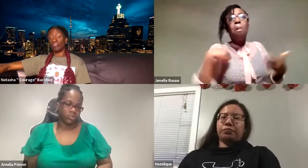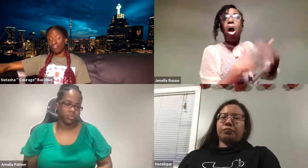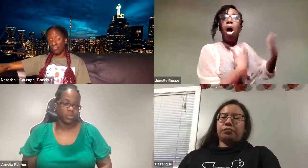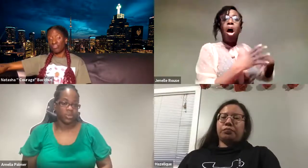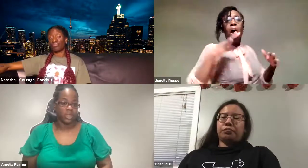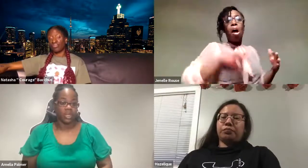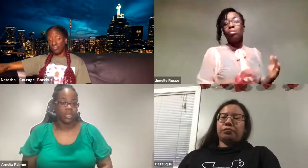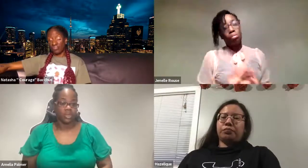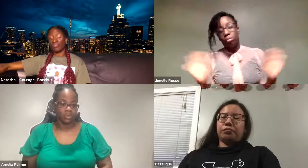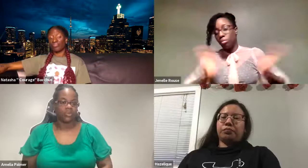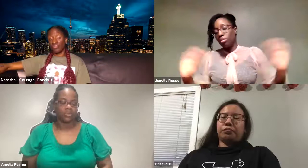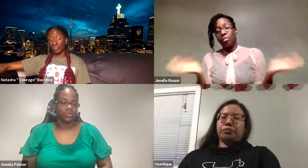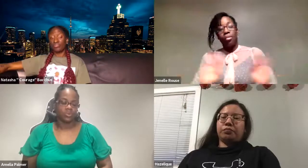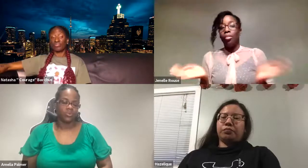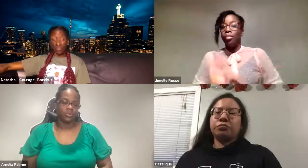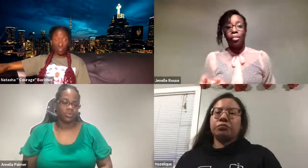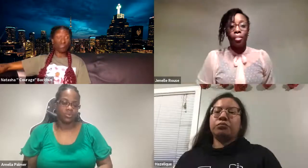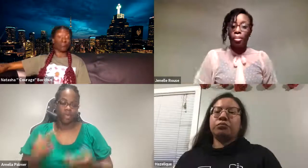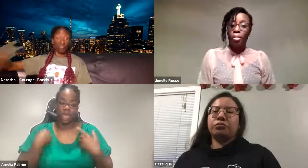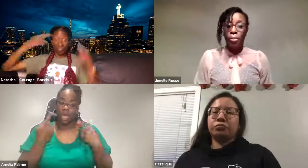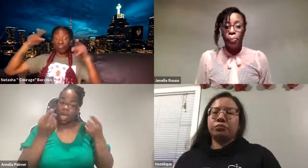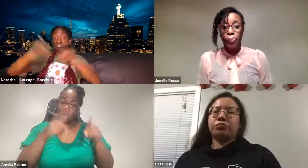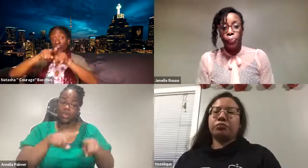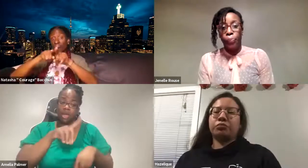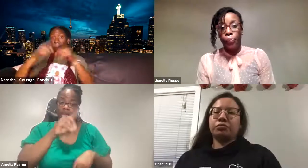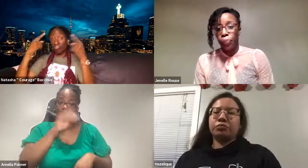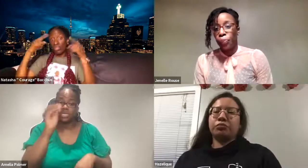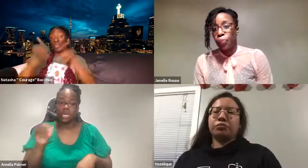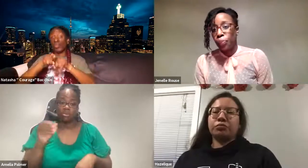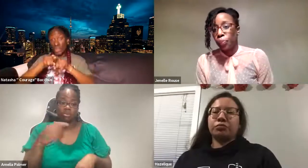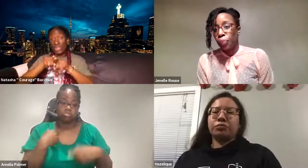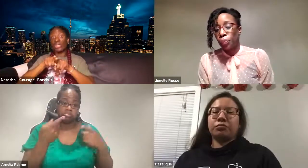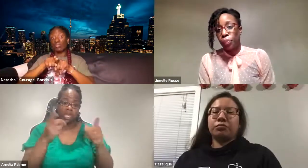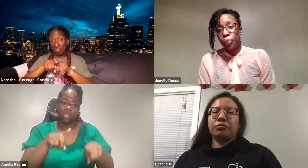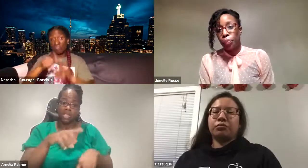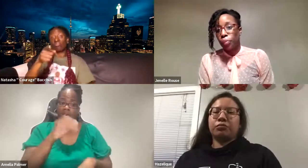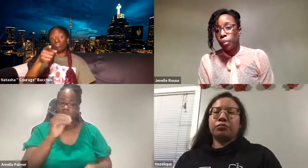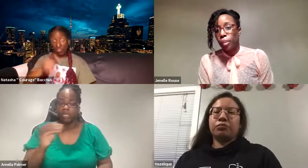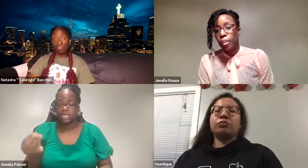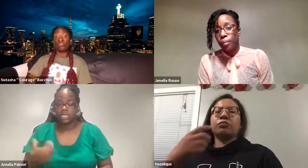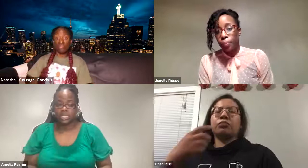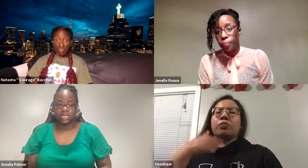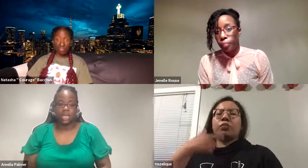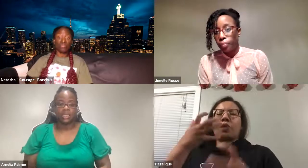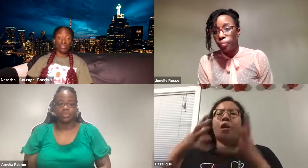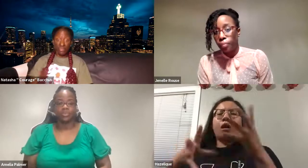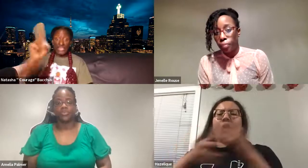ignorantly, you know, don't say i can do it without them. that's a form of privilege i agree - amelia agrees 100%